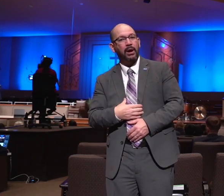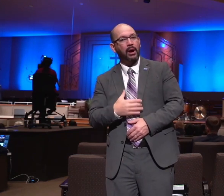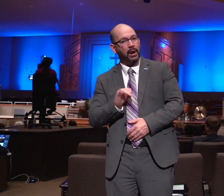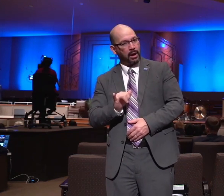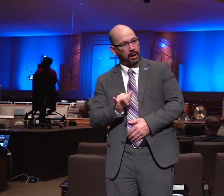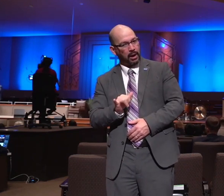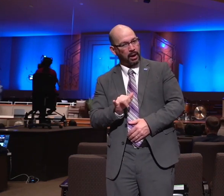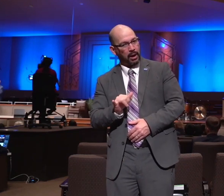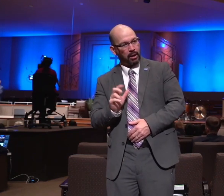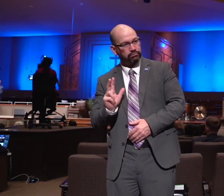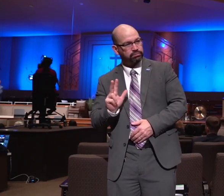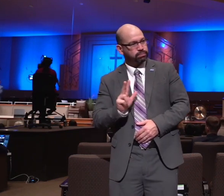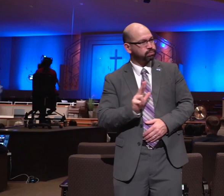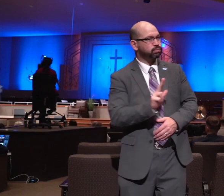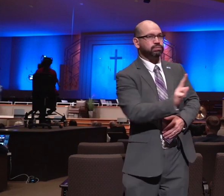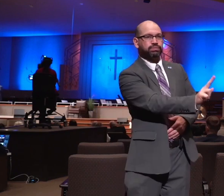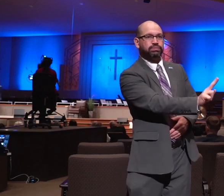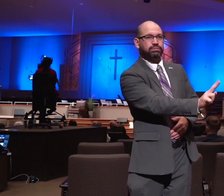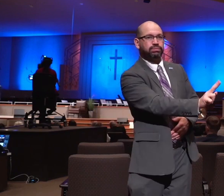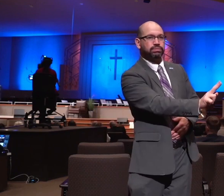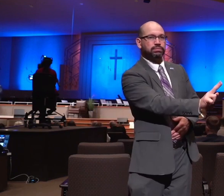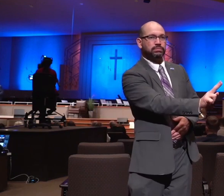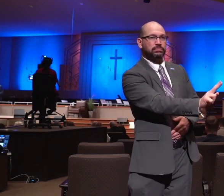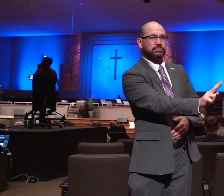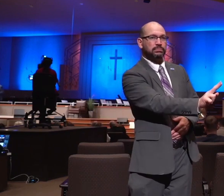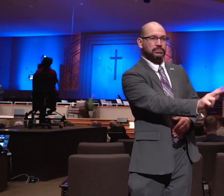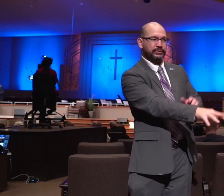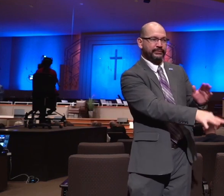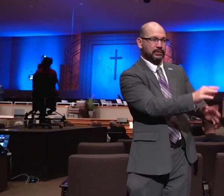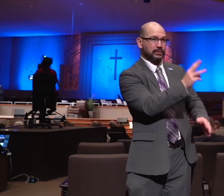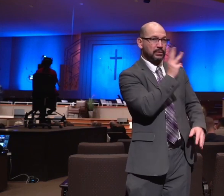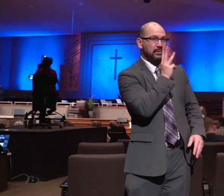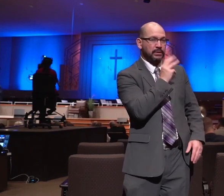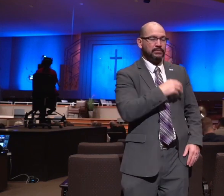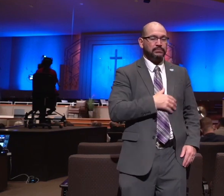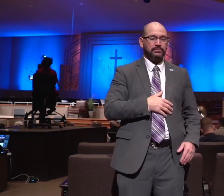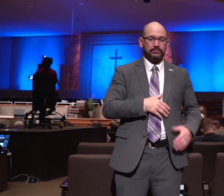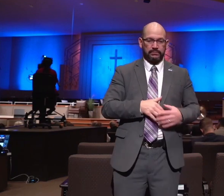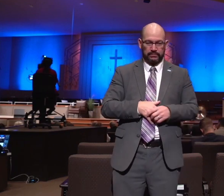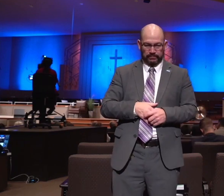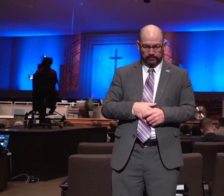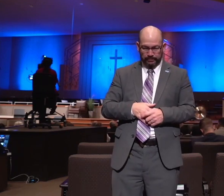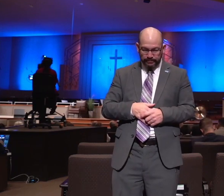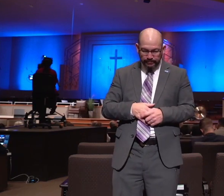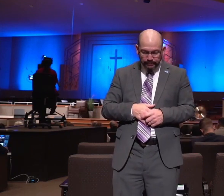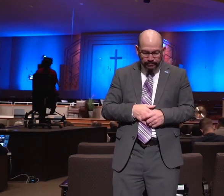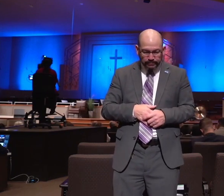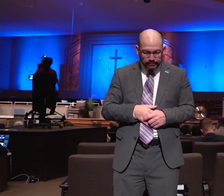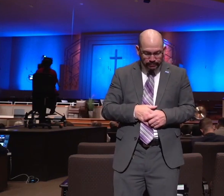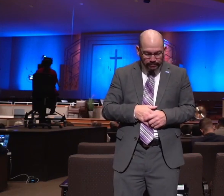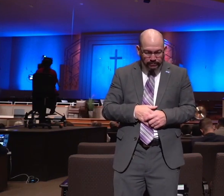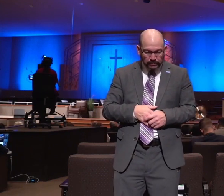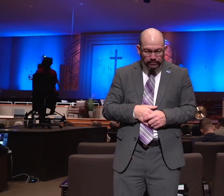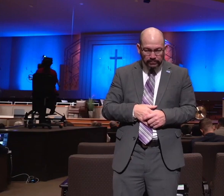they were aggressive in their work now I've never heard a sermon on this message I’ve